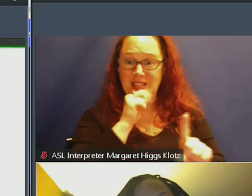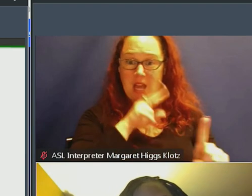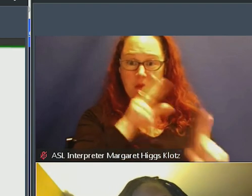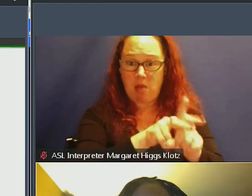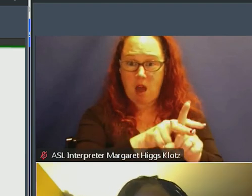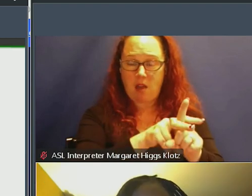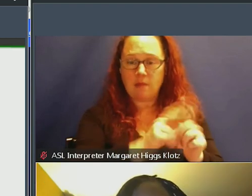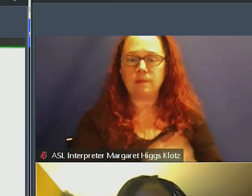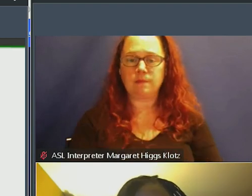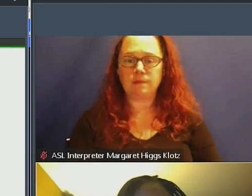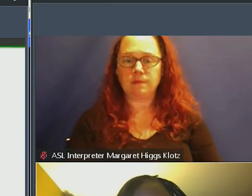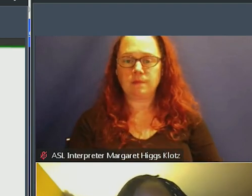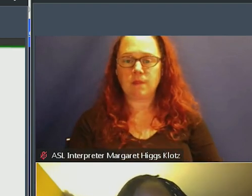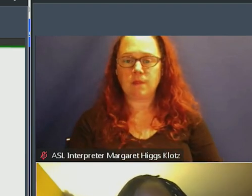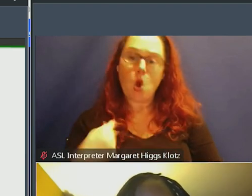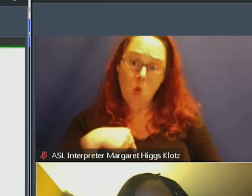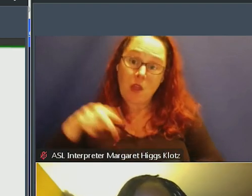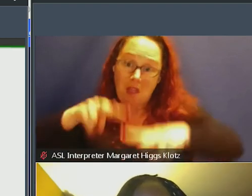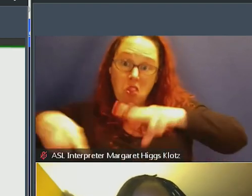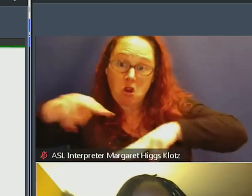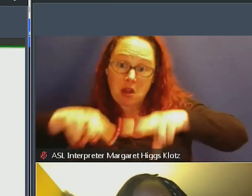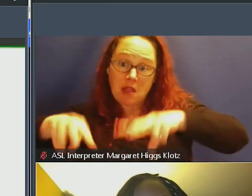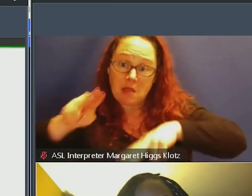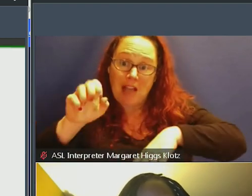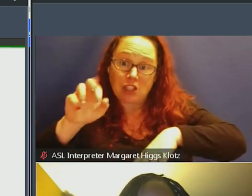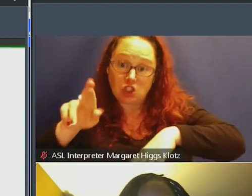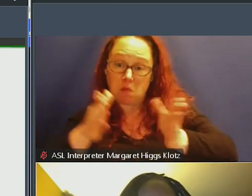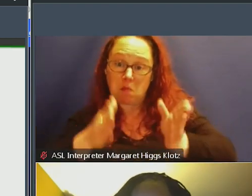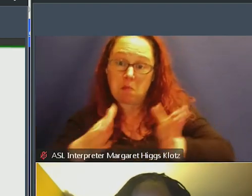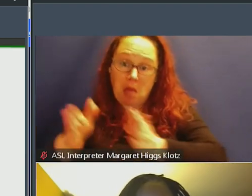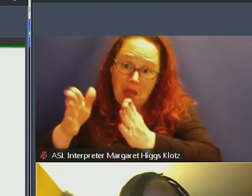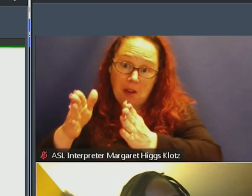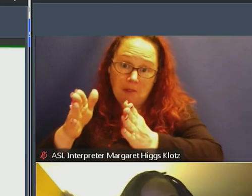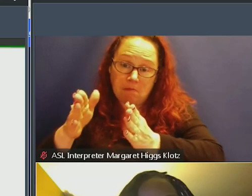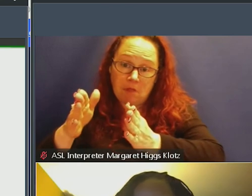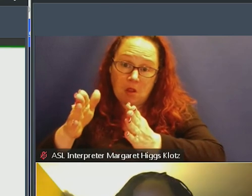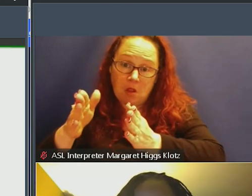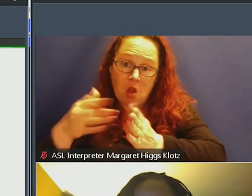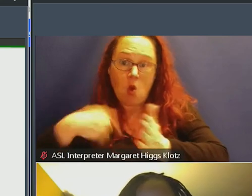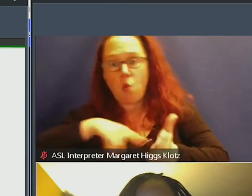We look at master plan conformance because that's what we do. We write and develop master plans.